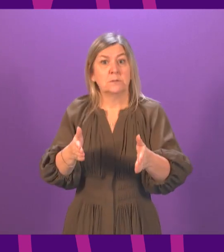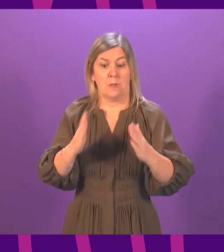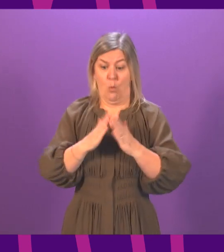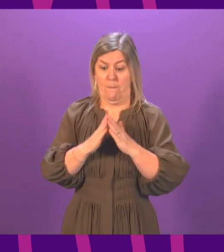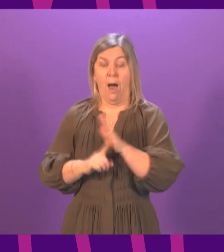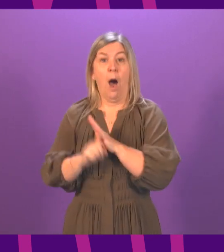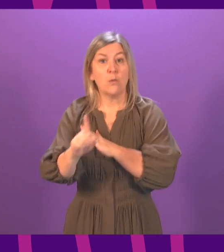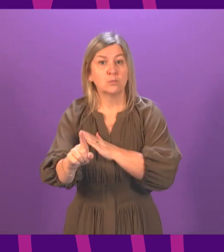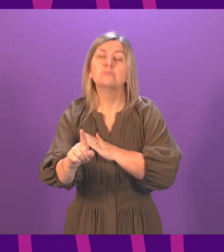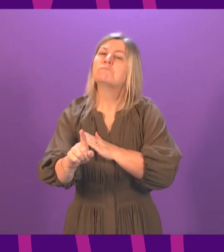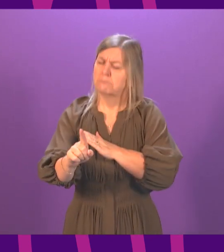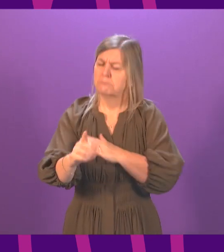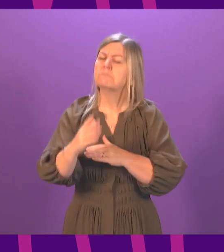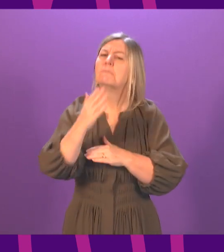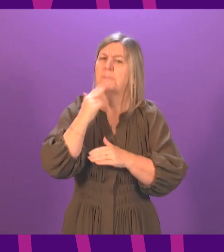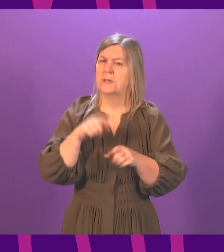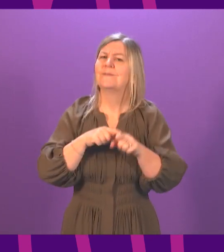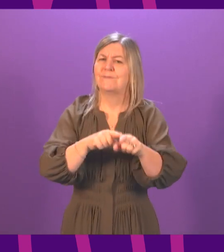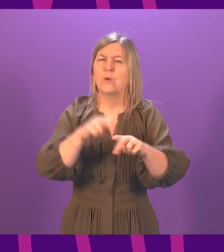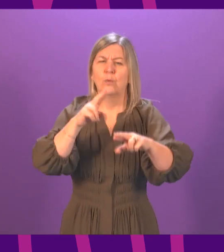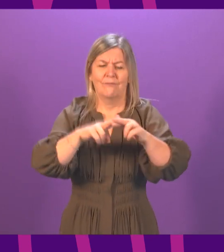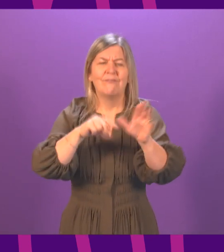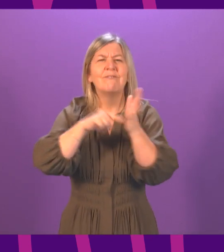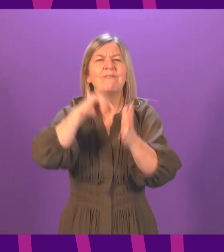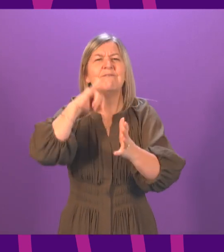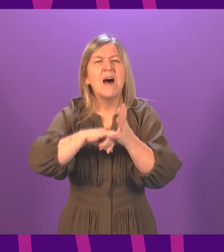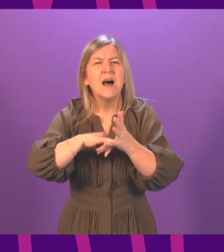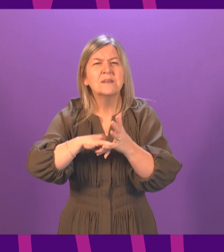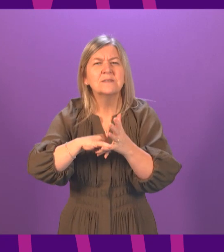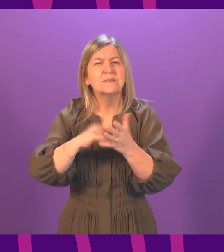follow the FACTS advice. Face coverings should be worn when, for example, we are doing essential